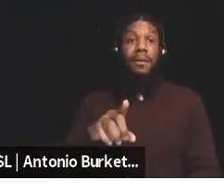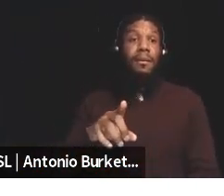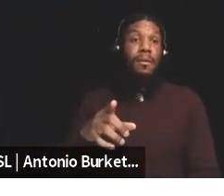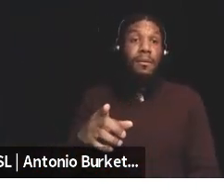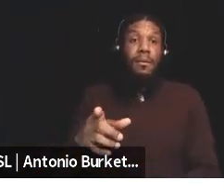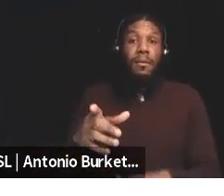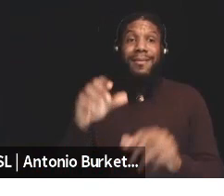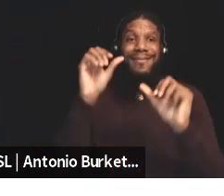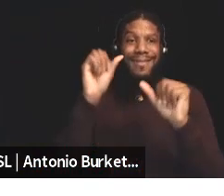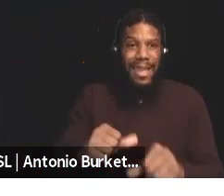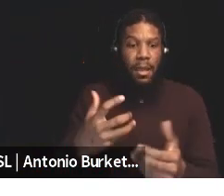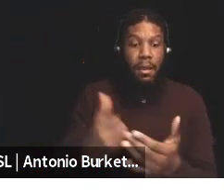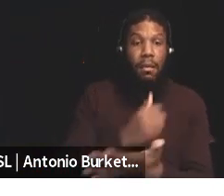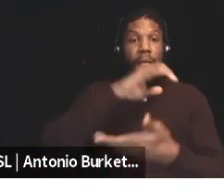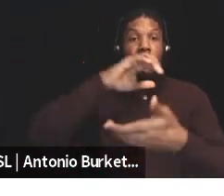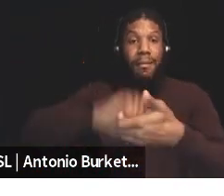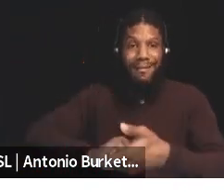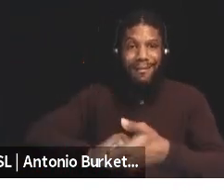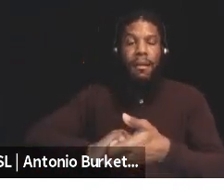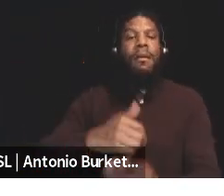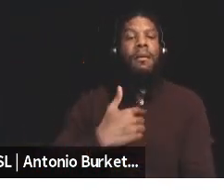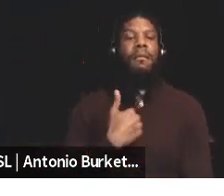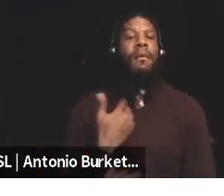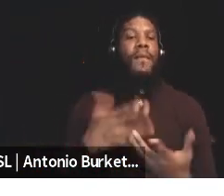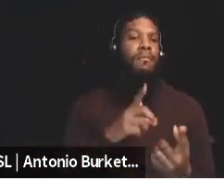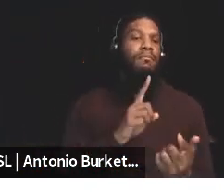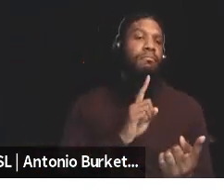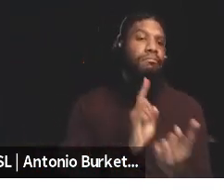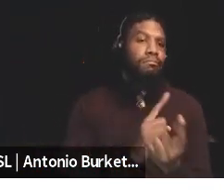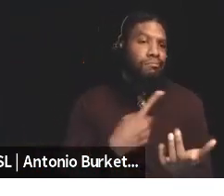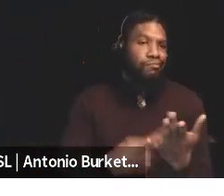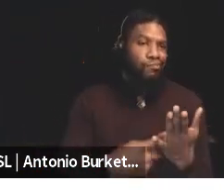I've talked with others who've said, "I have this ask of me. I can't make that happen.